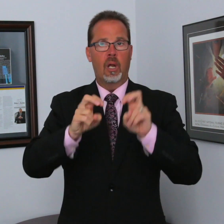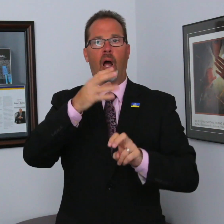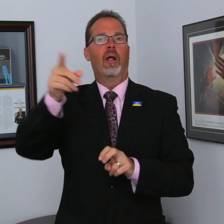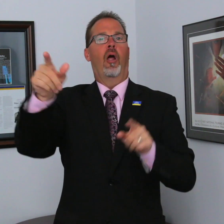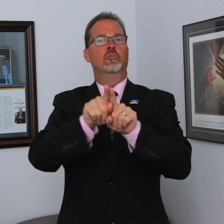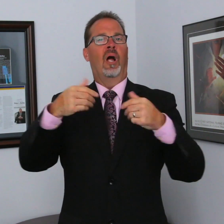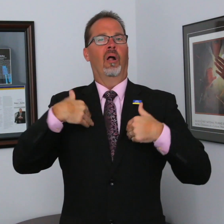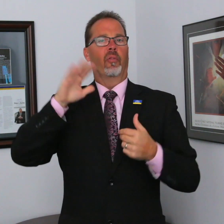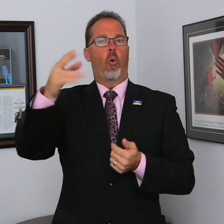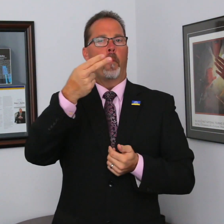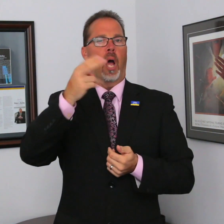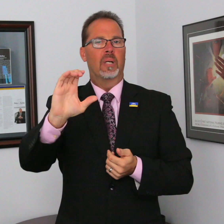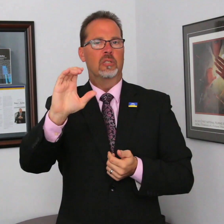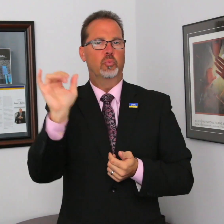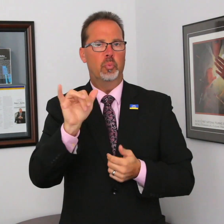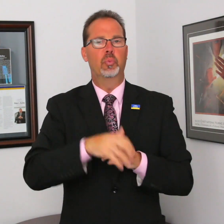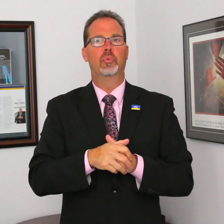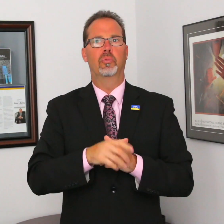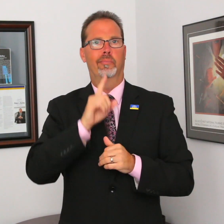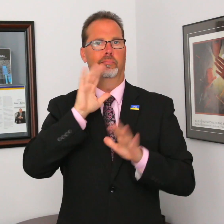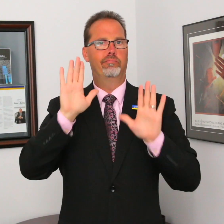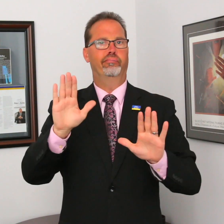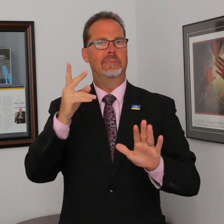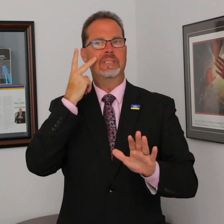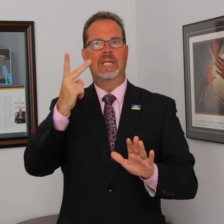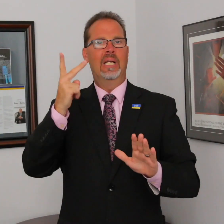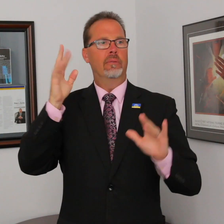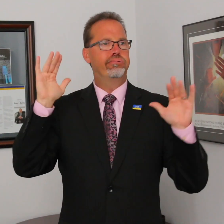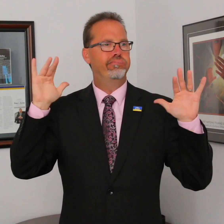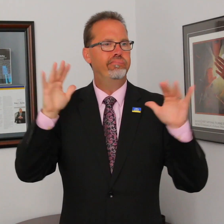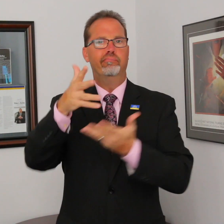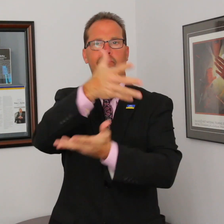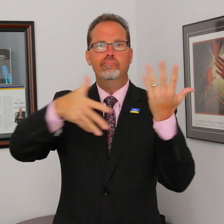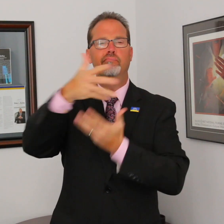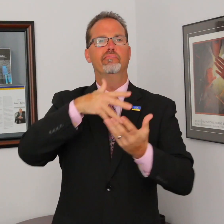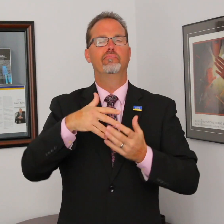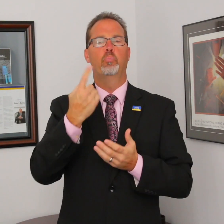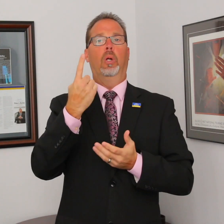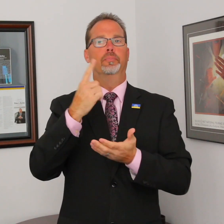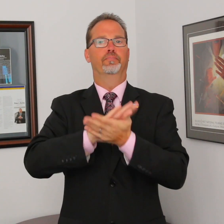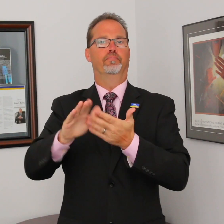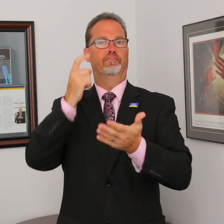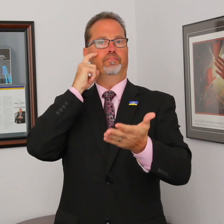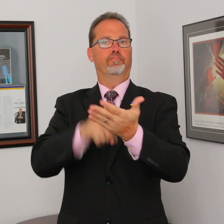I wanted to mention that there was a homecoming event in partnership with the sporting event at ASD. It was great to have so many alumni